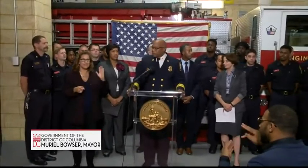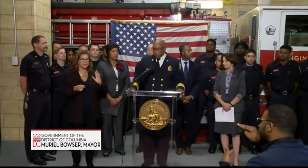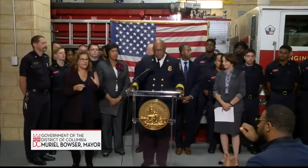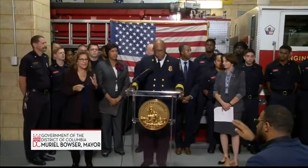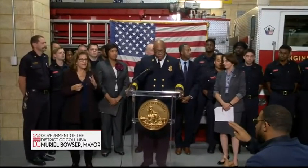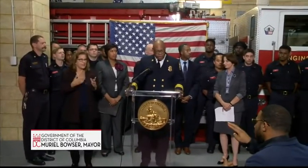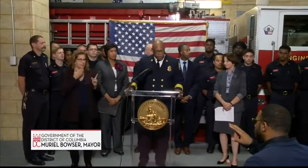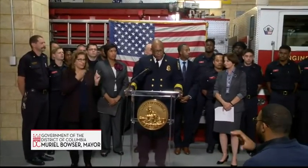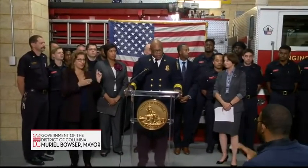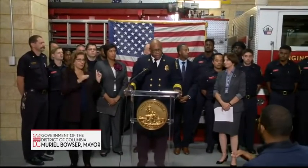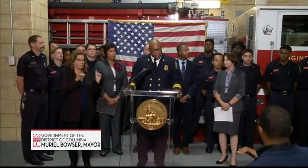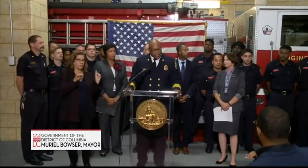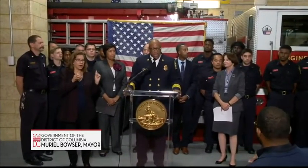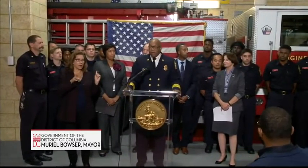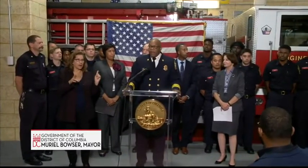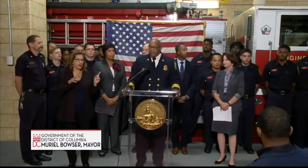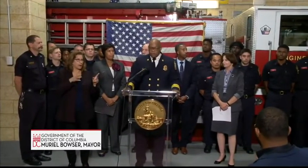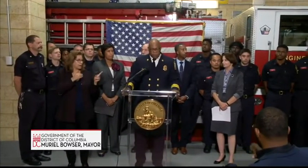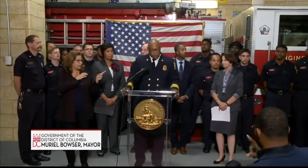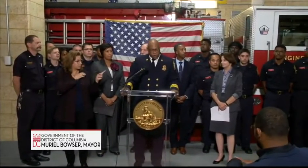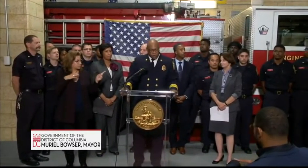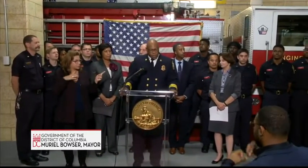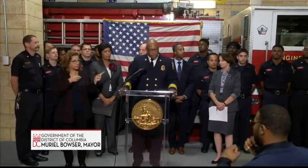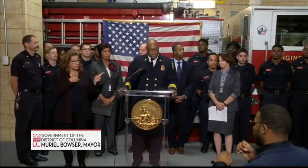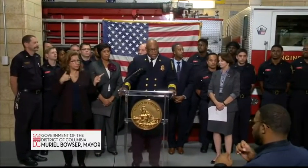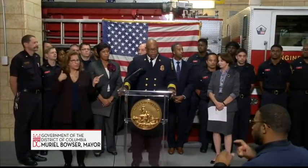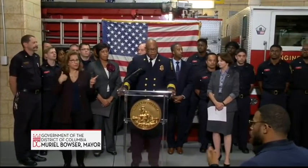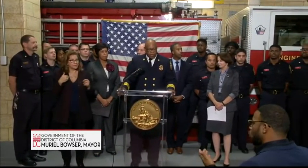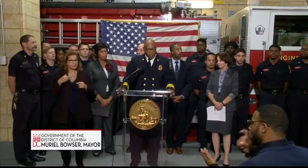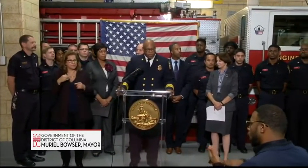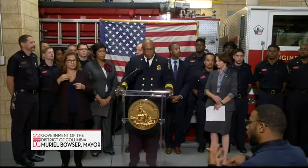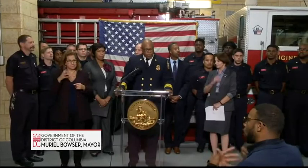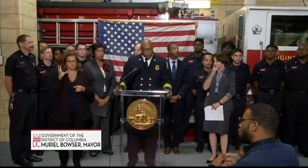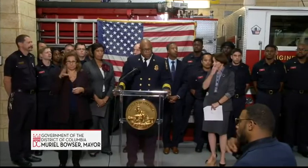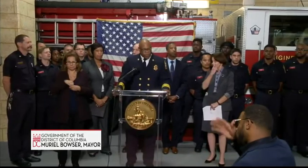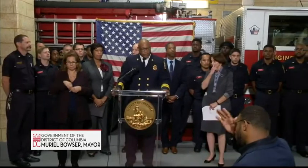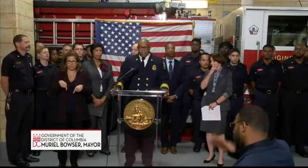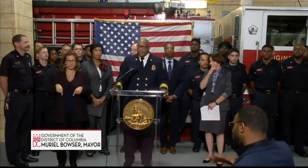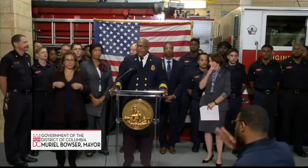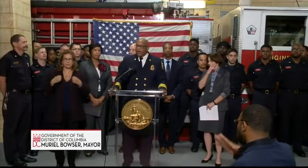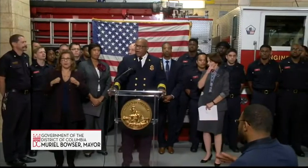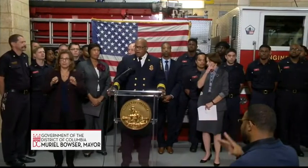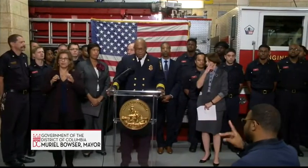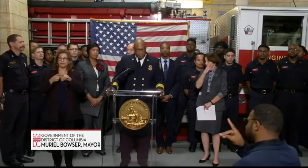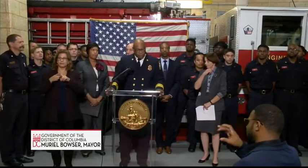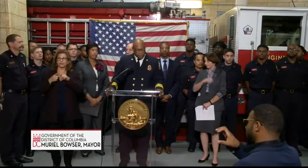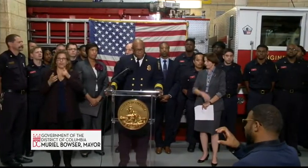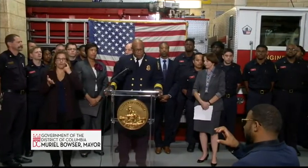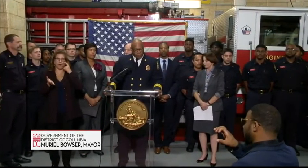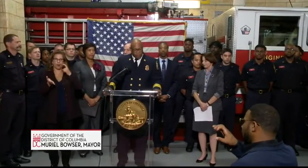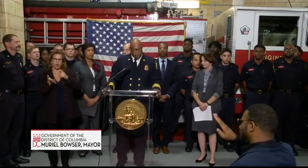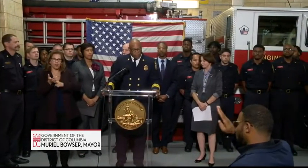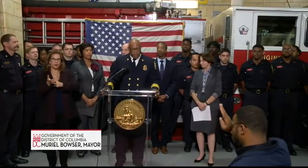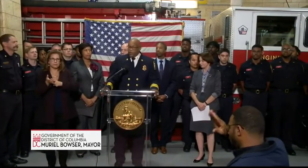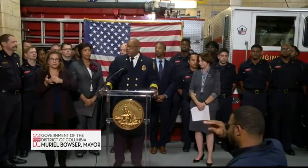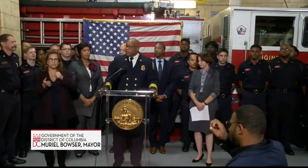COUNCILMEMBER CHEH, FOR TAKING THE TIME AND EFFORT TO RECOGNIZE THE BRAVE MEN AND WOMEN OF D.C. FIRE AND EMS DEPARTMENT AROUND